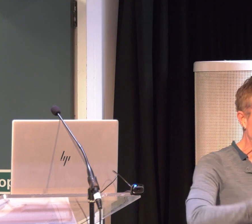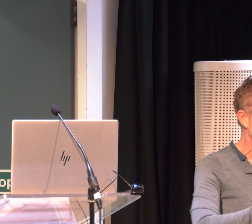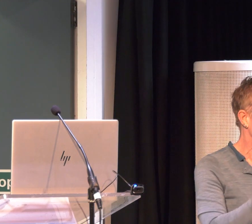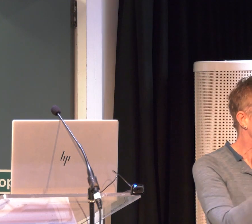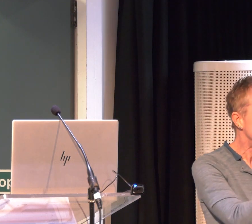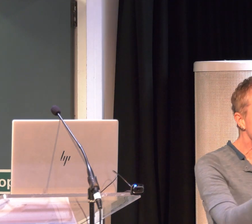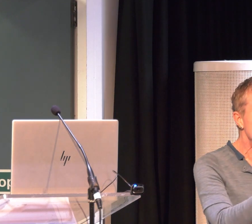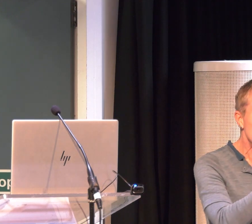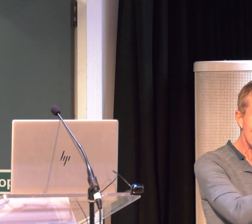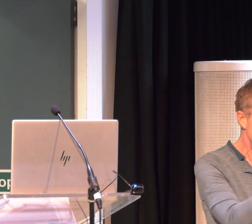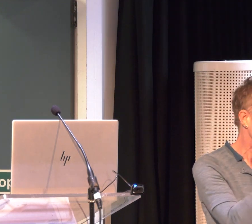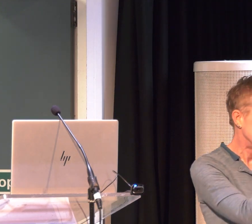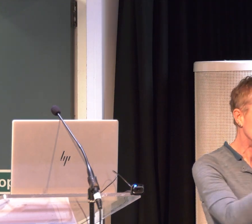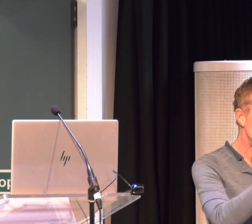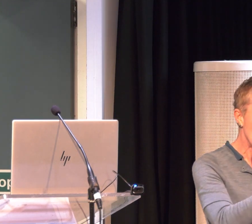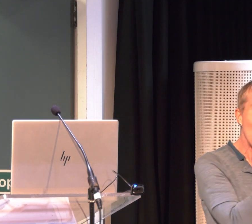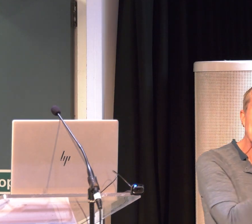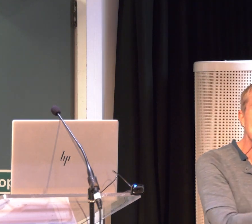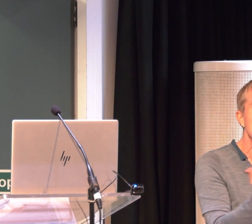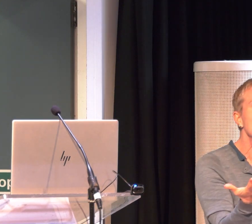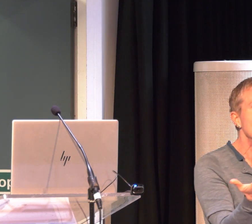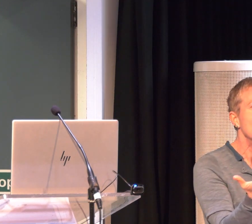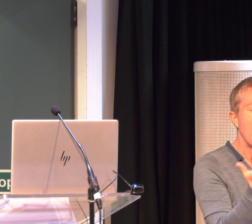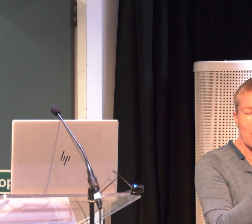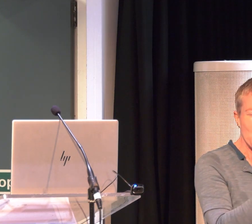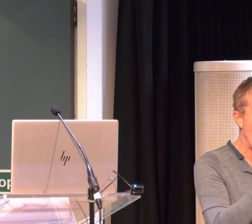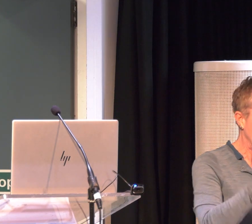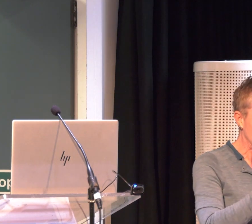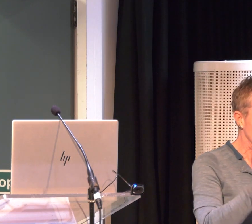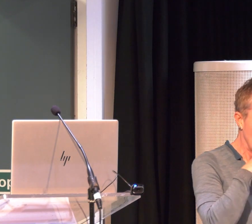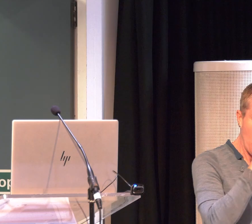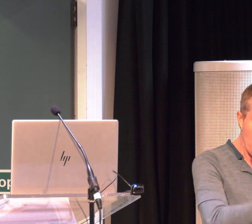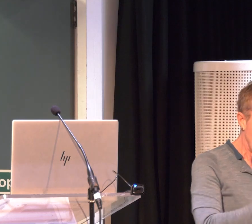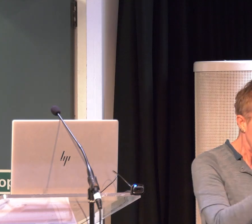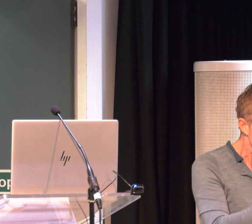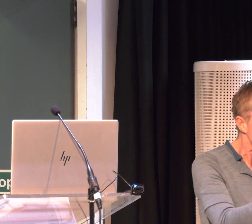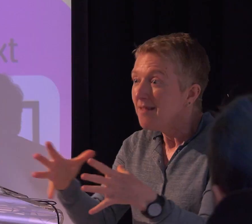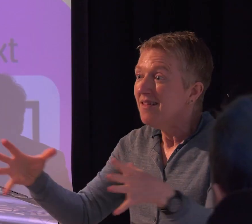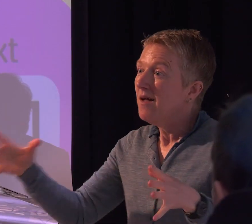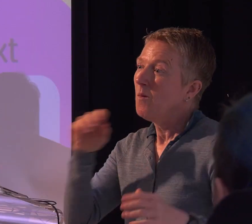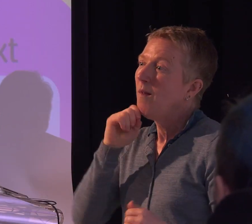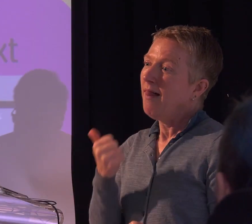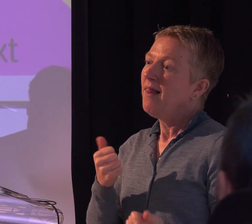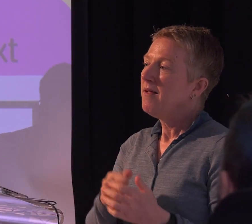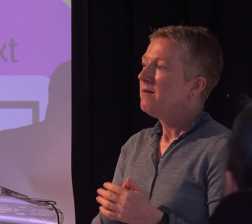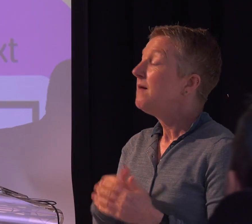showing your commitment, and I'm sure this programme will go on from strength to strength. Finally, all I want to do is to thank people who have made this possible.